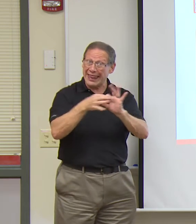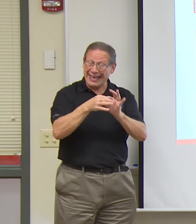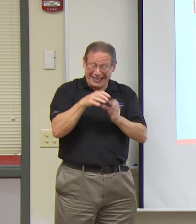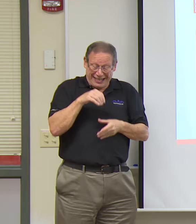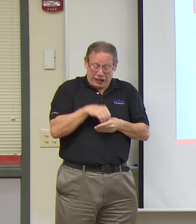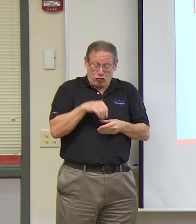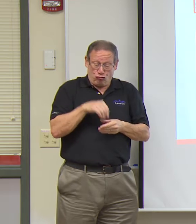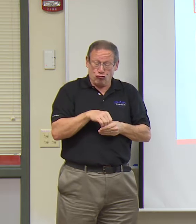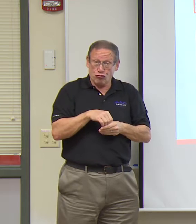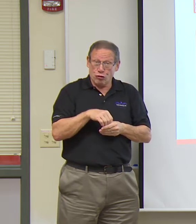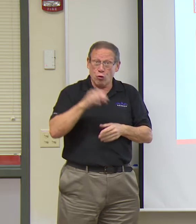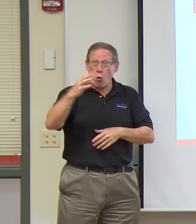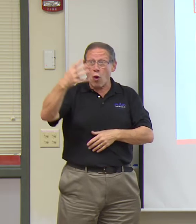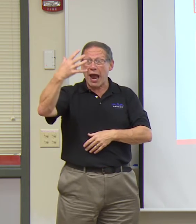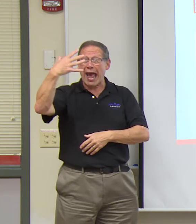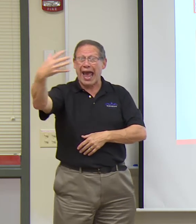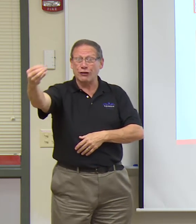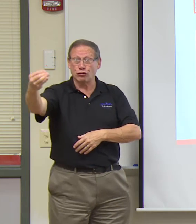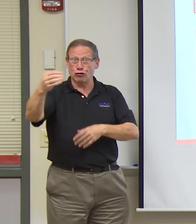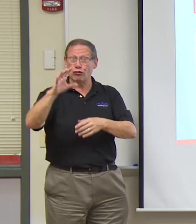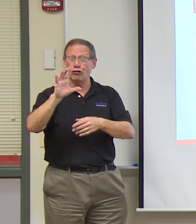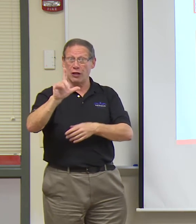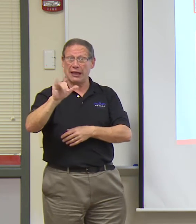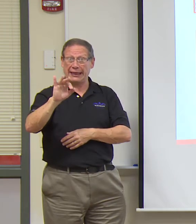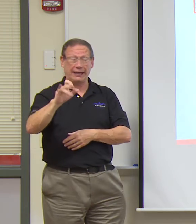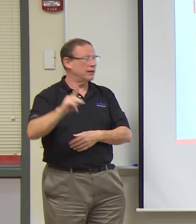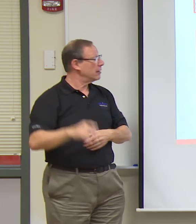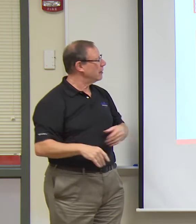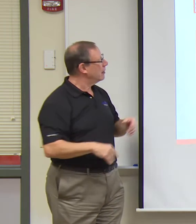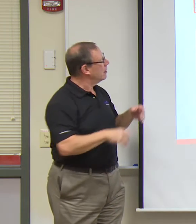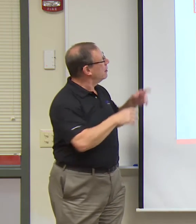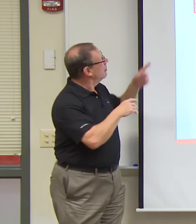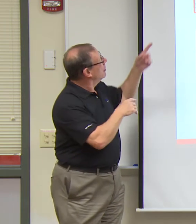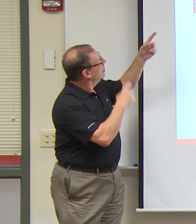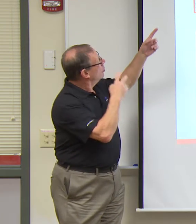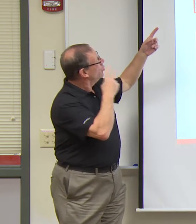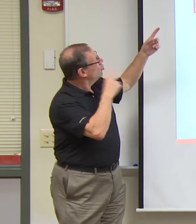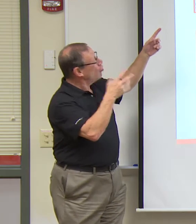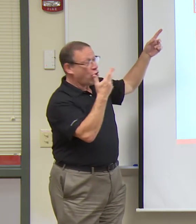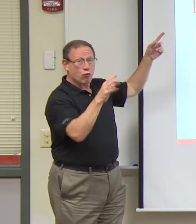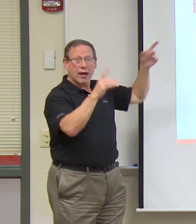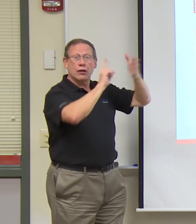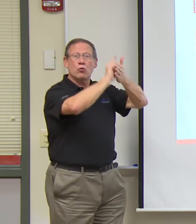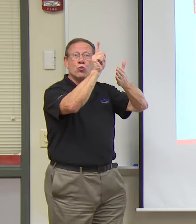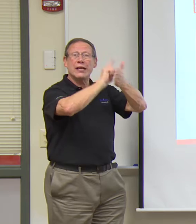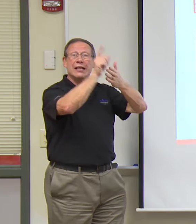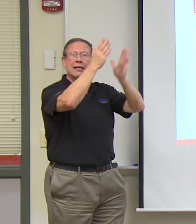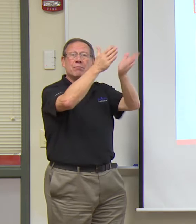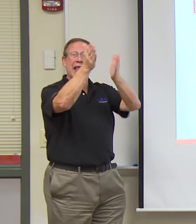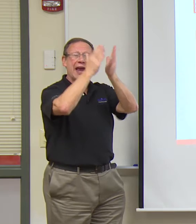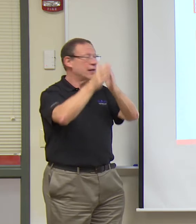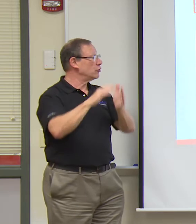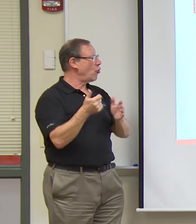So, again, here's the one we saw where the weekly plan is always there. Here's another example where the instructor each week